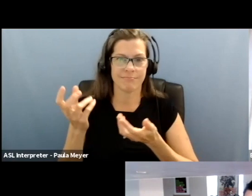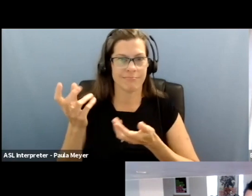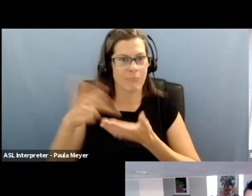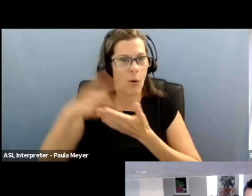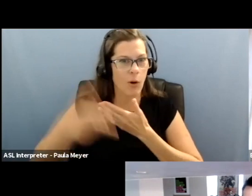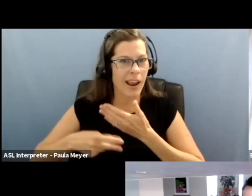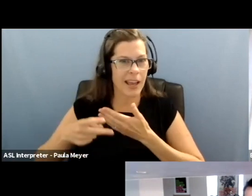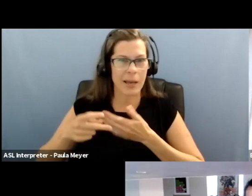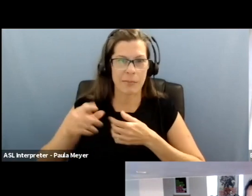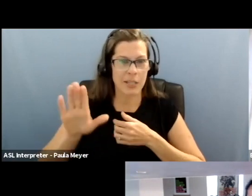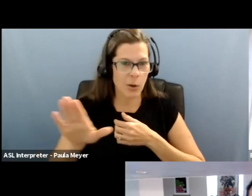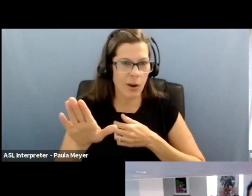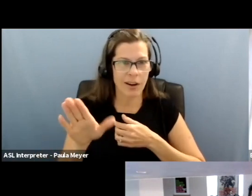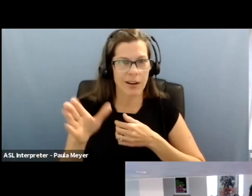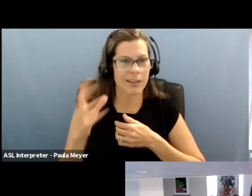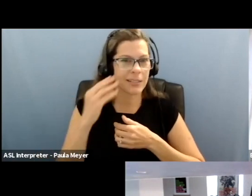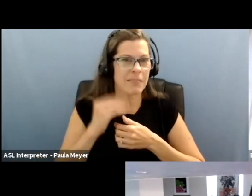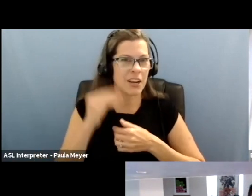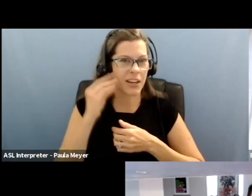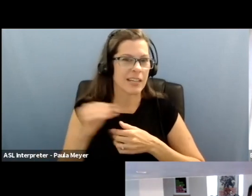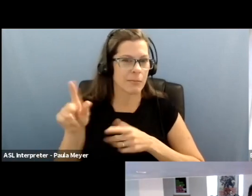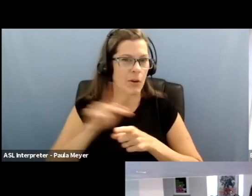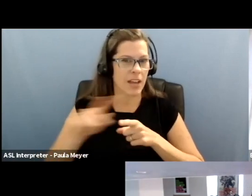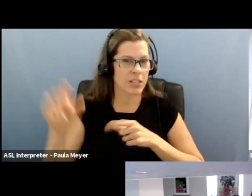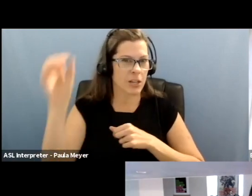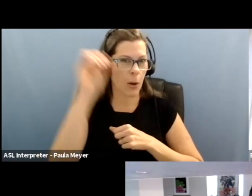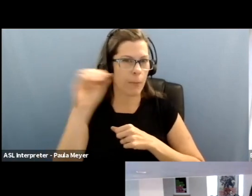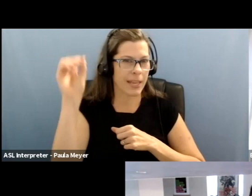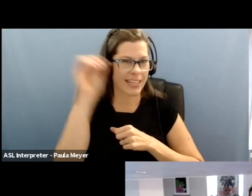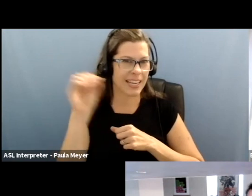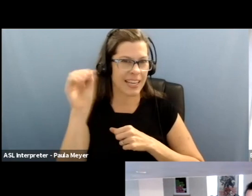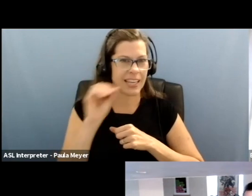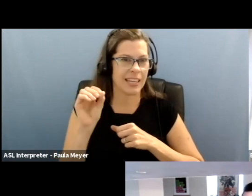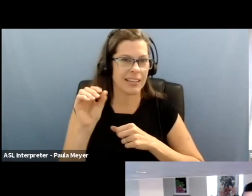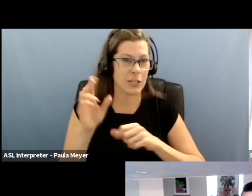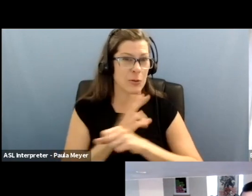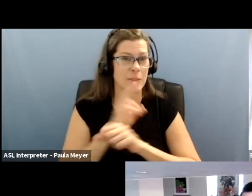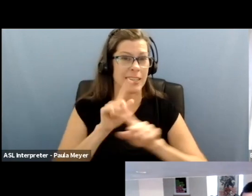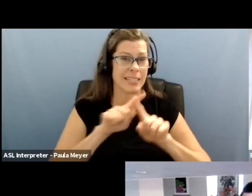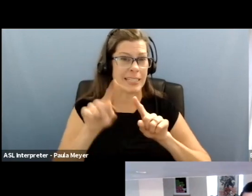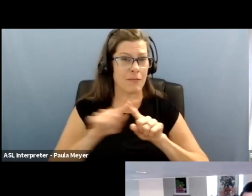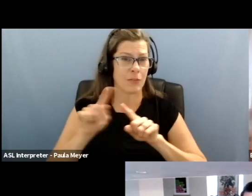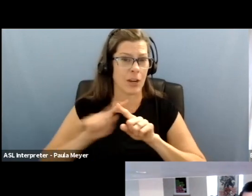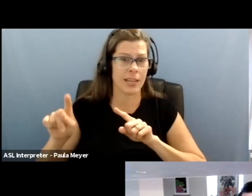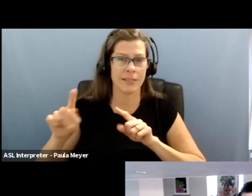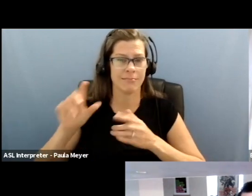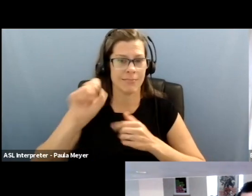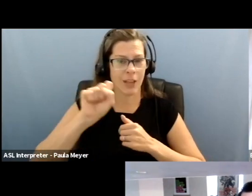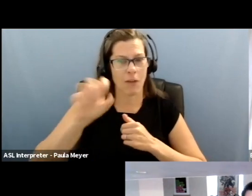What is your professional opinion as a production person? Sure. Well, I mean, in this virtual landscape, I would have to say that we're still